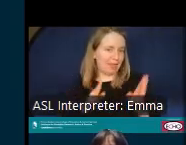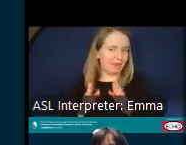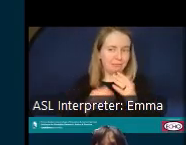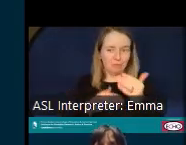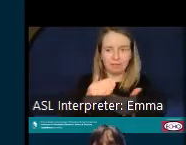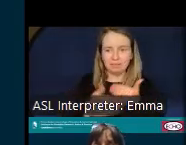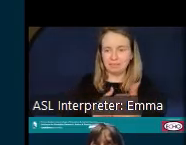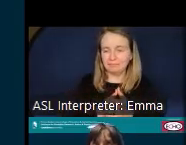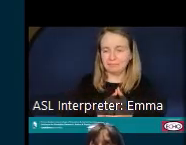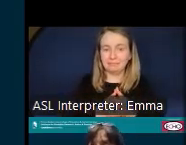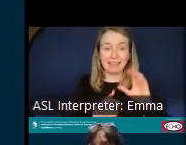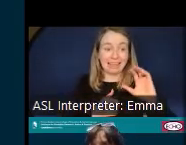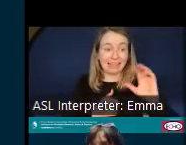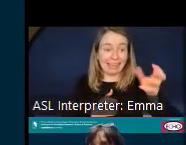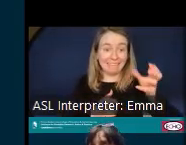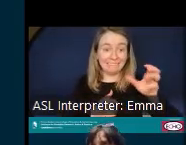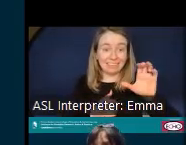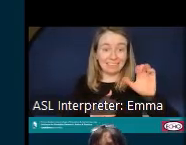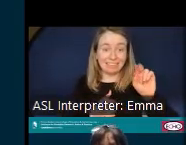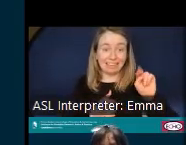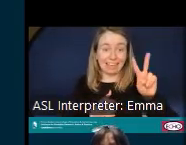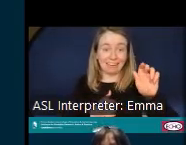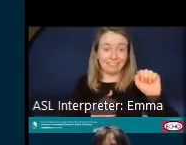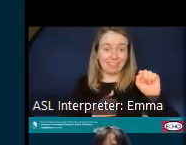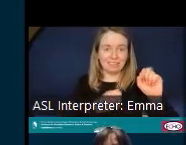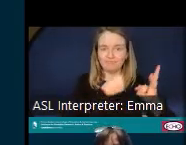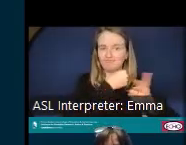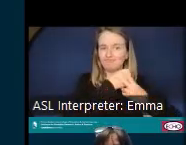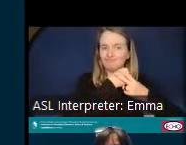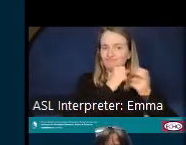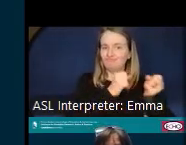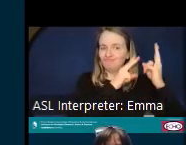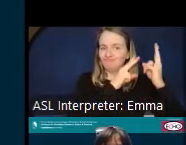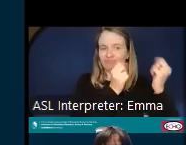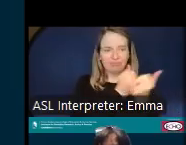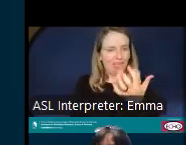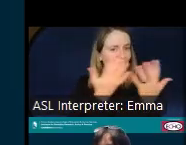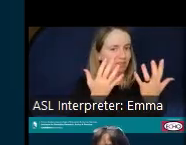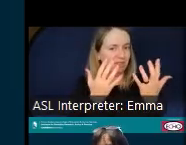Canvas is where we store all of our information, so recordings,